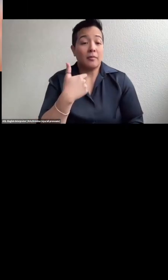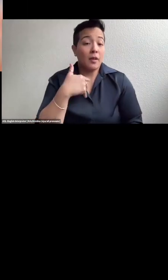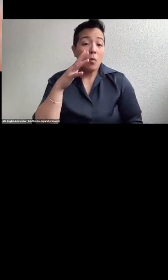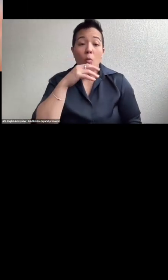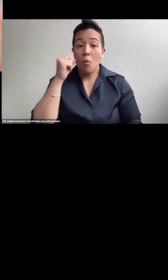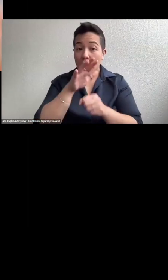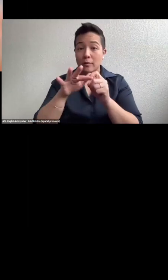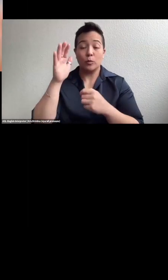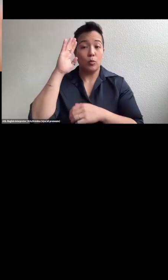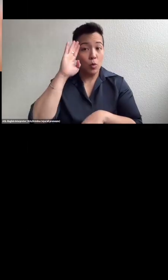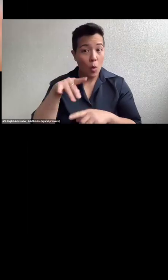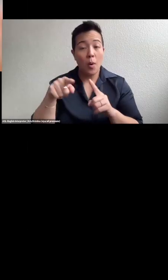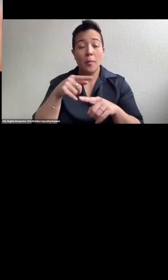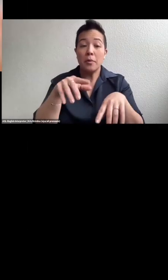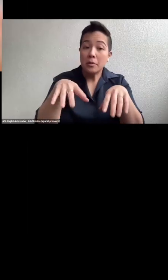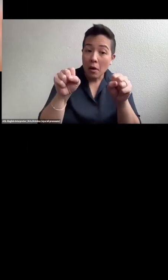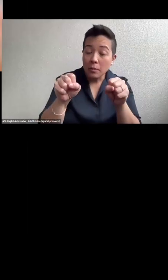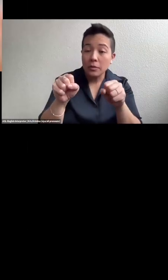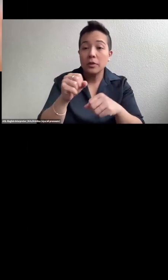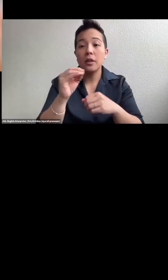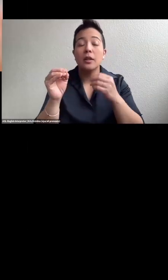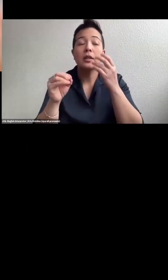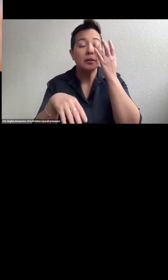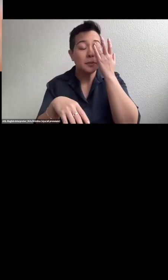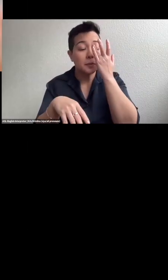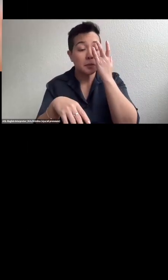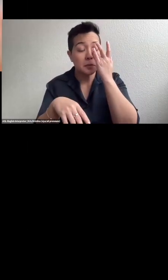to know about adoption and know other kids